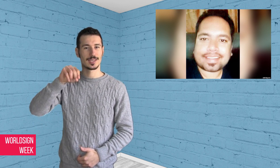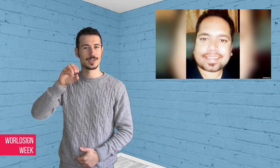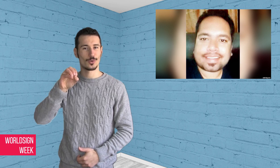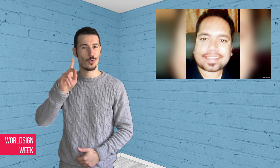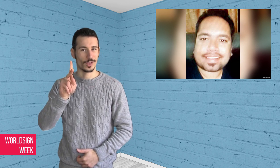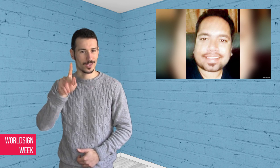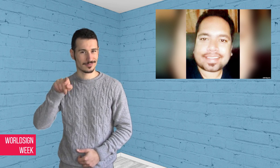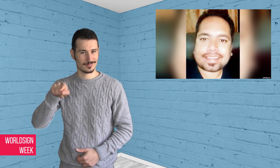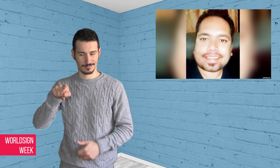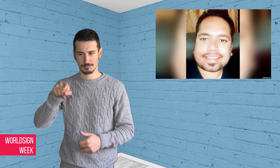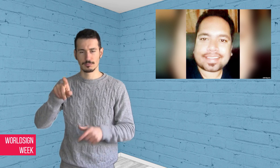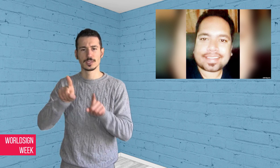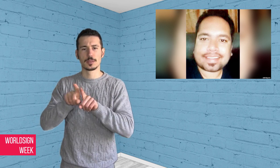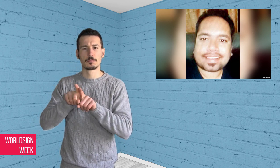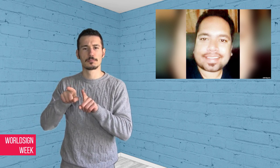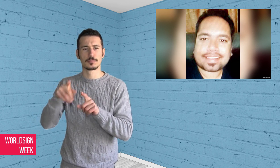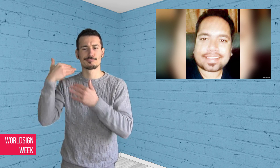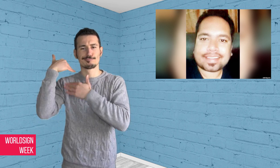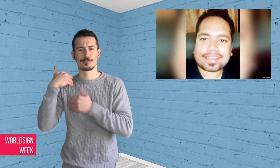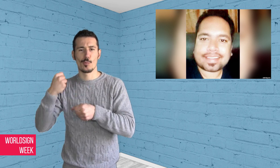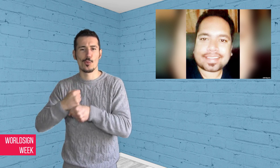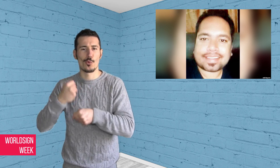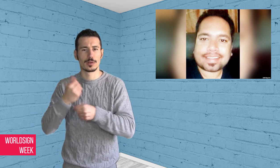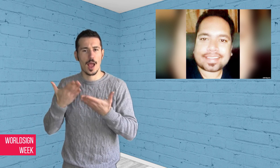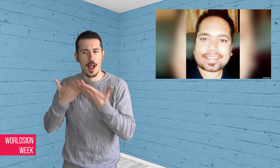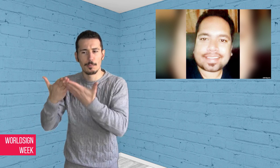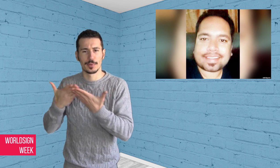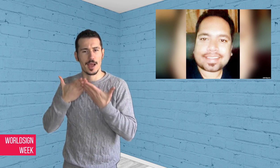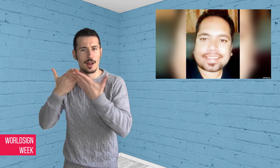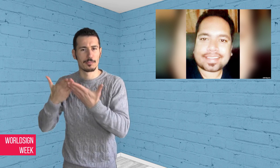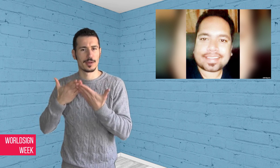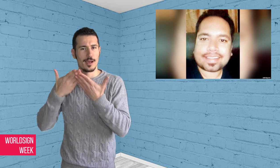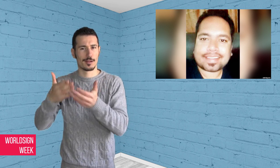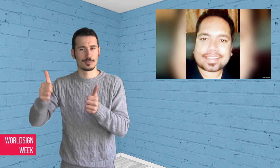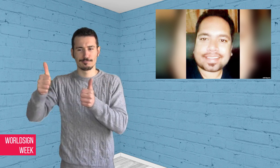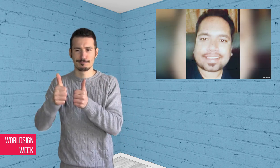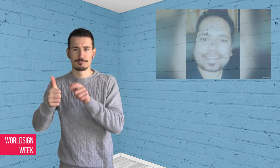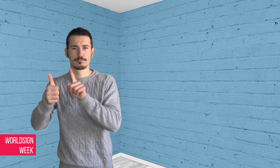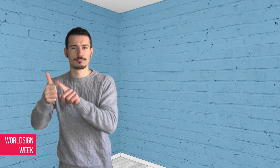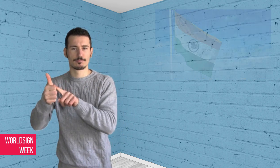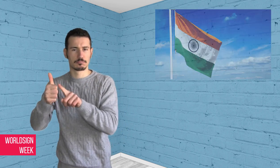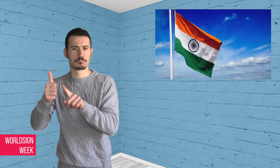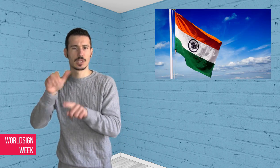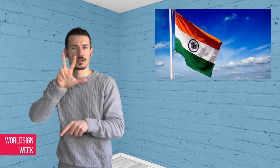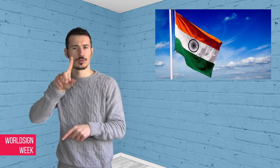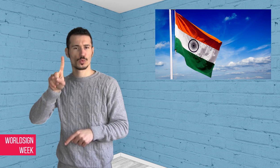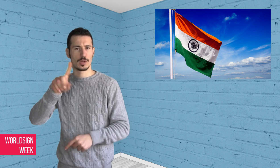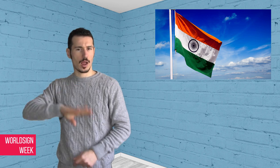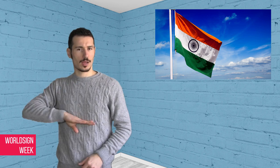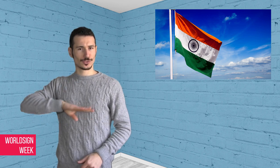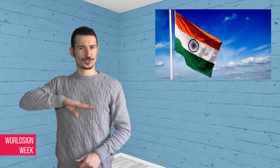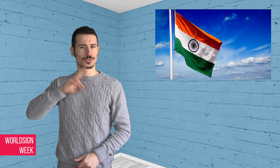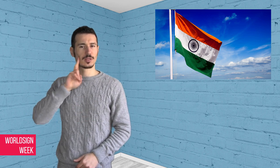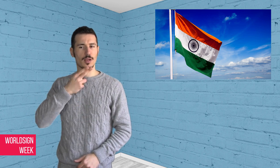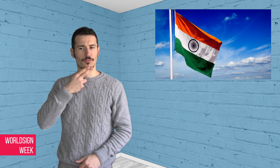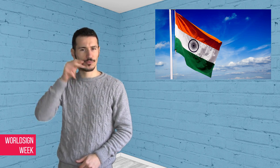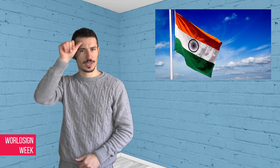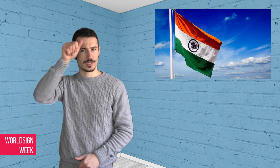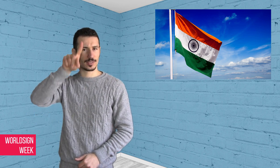assaulting a 31-year-old Deaf Indian who was under his care for the past two months.